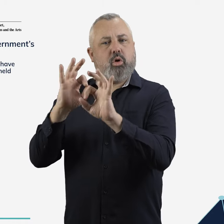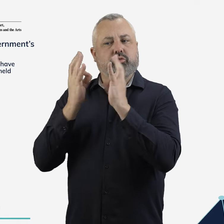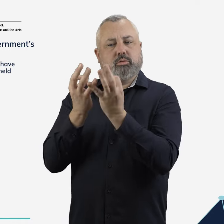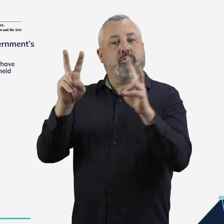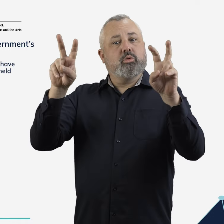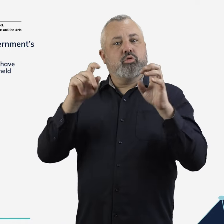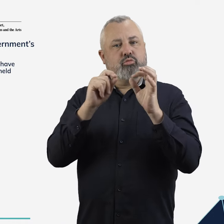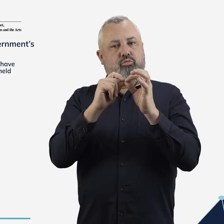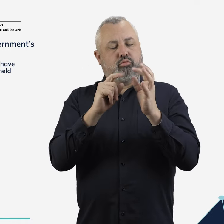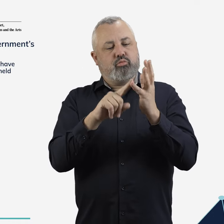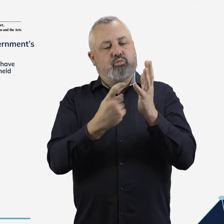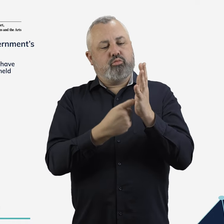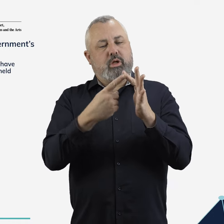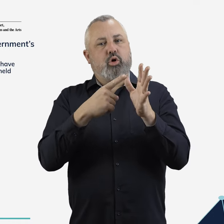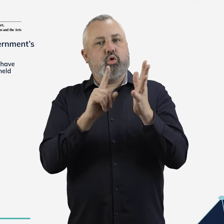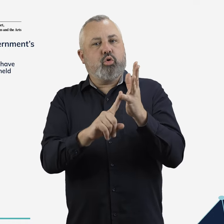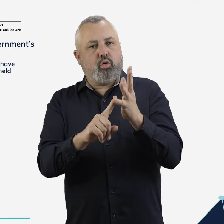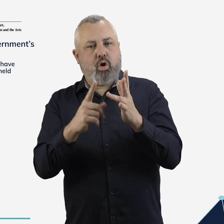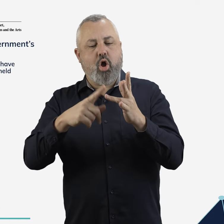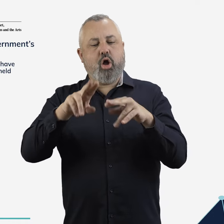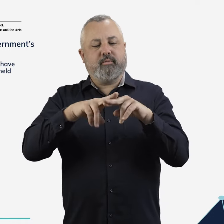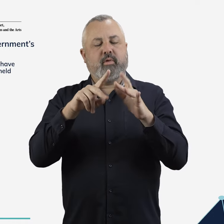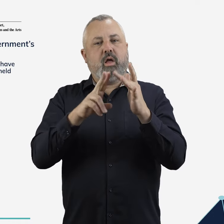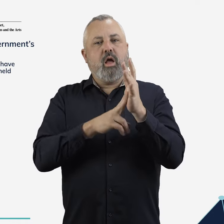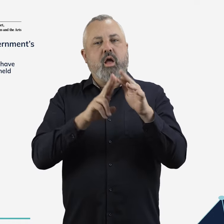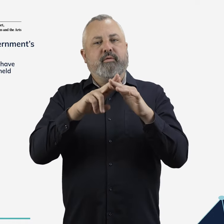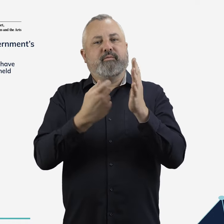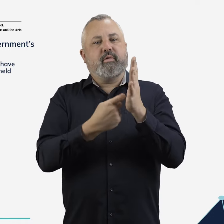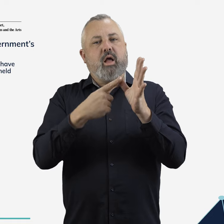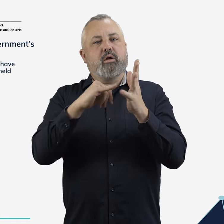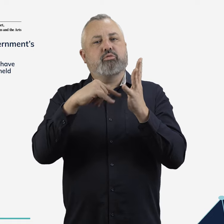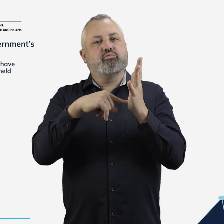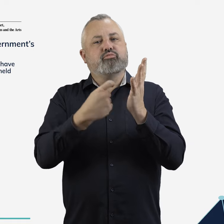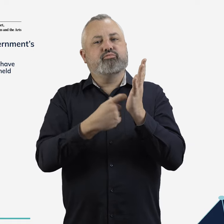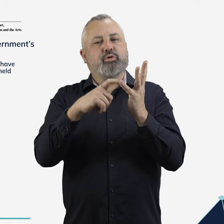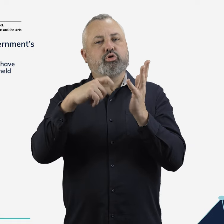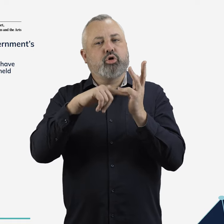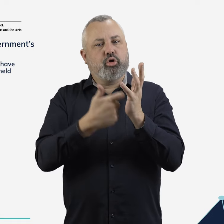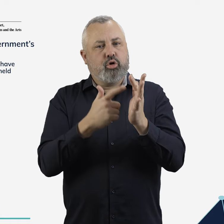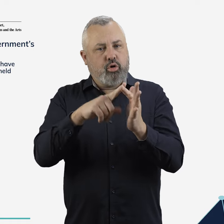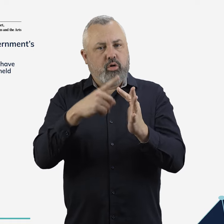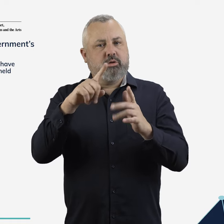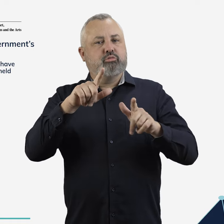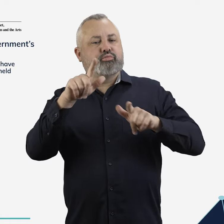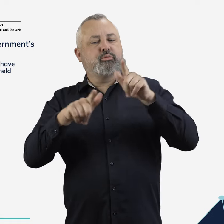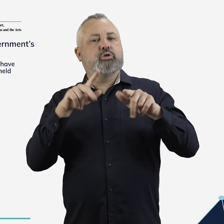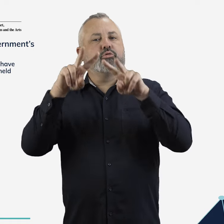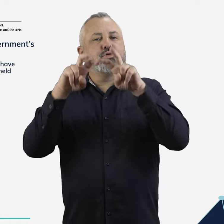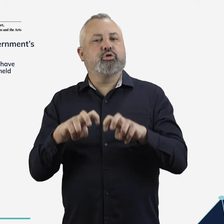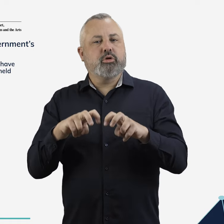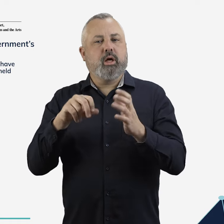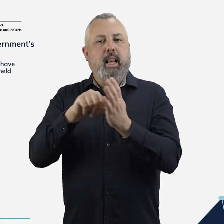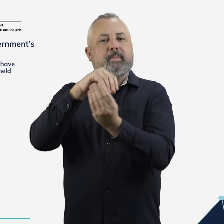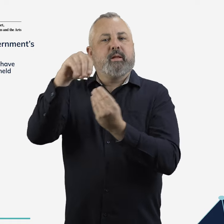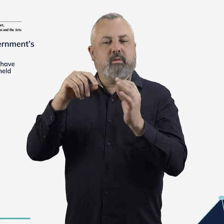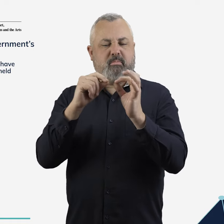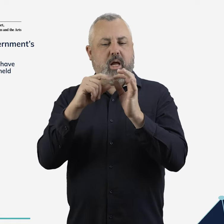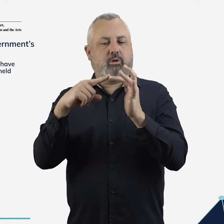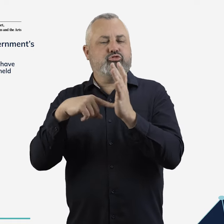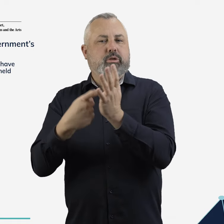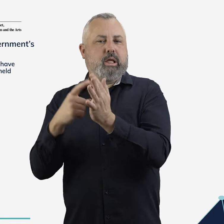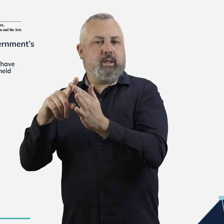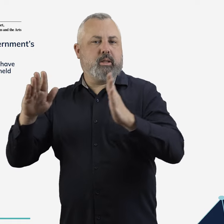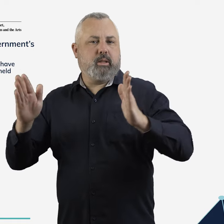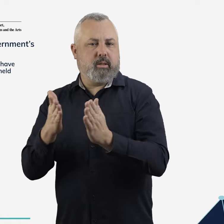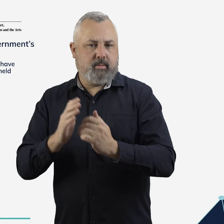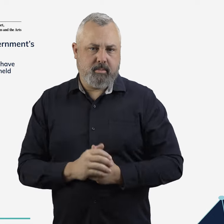Australian Government’s Bureau of Infrastructure and Transport Research Economics (BITRE).